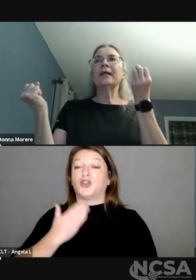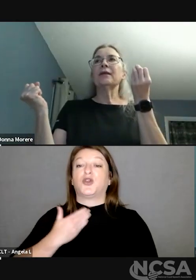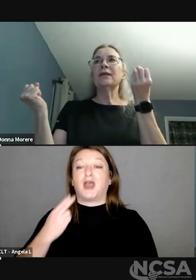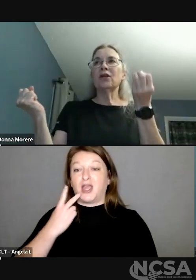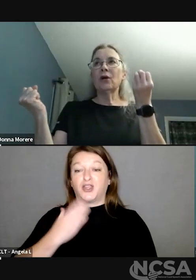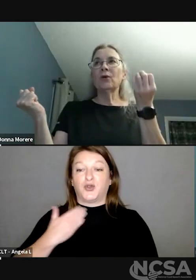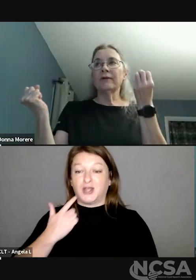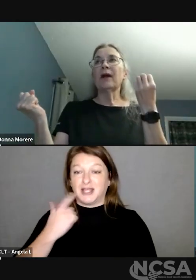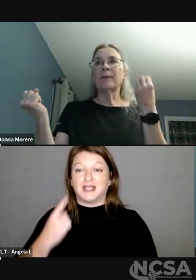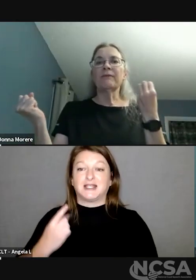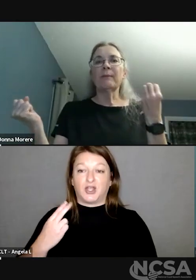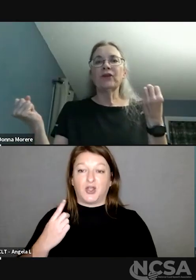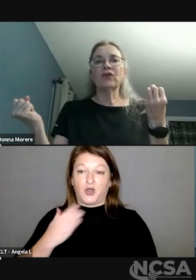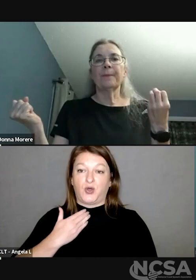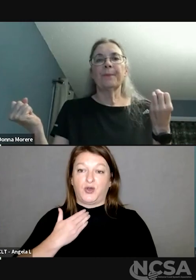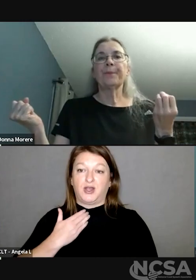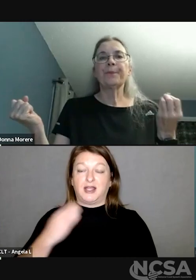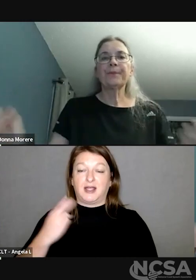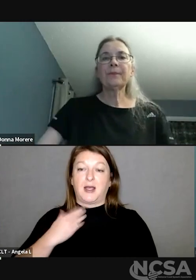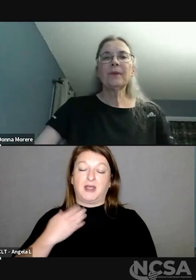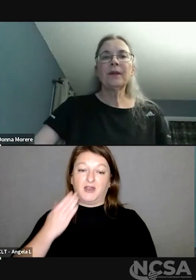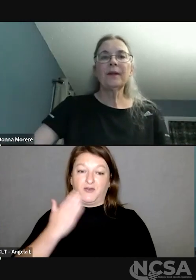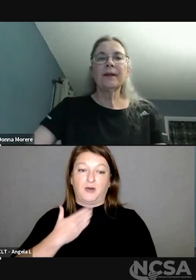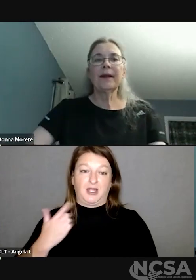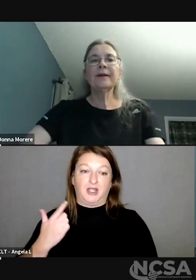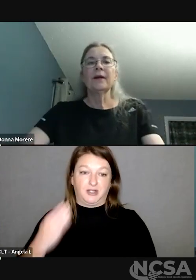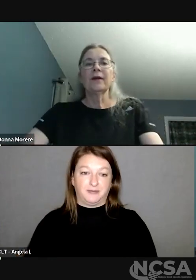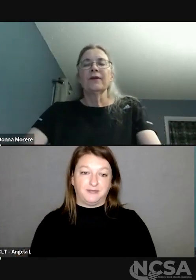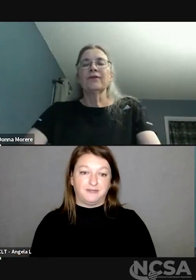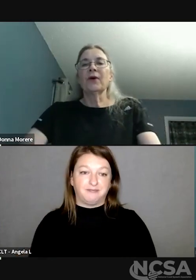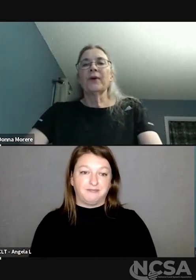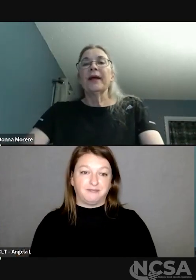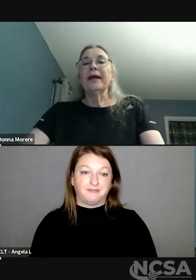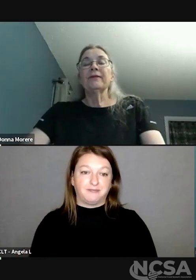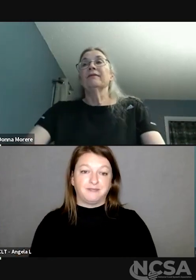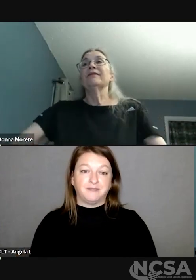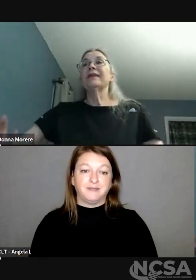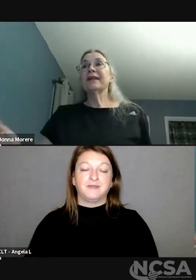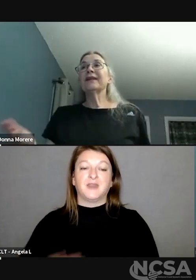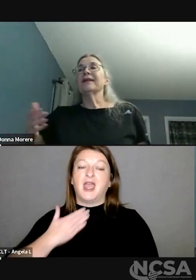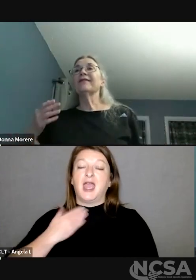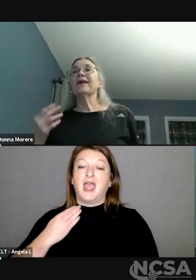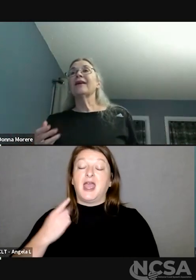decode incoming information. Okay. So the other thing is the consonant-vowel pairing.